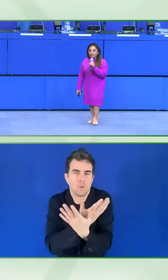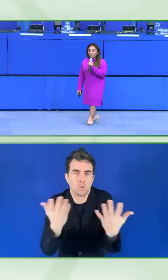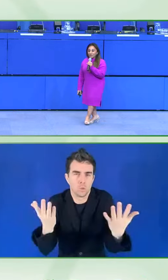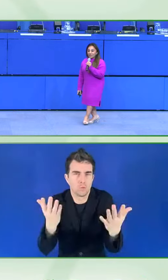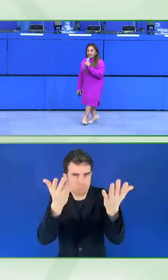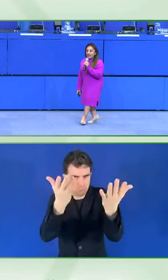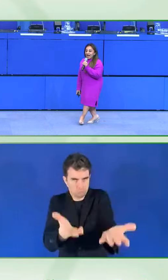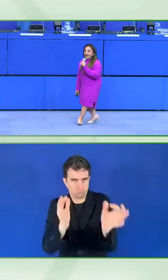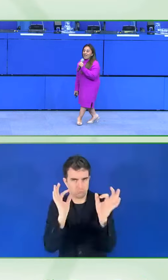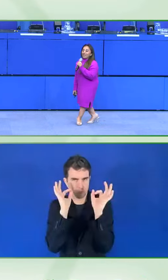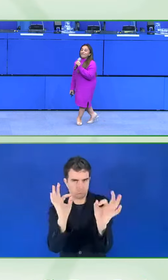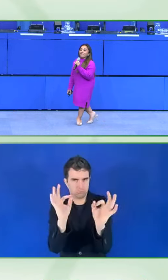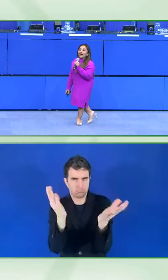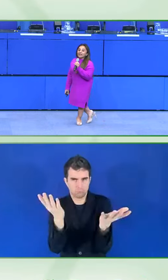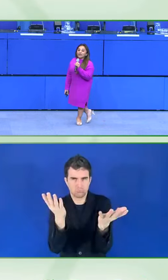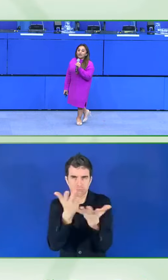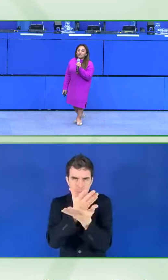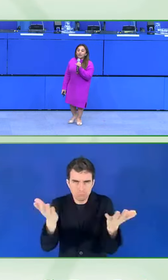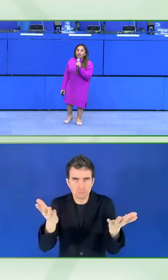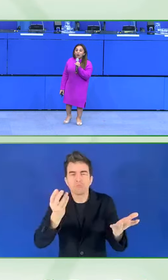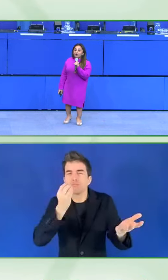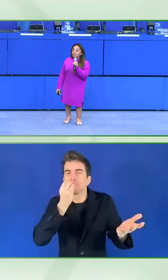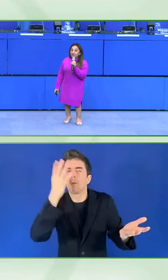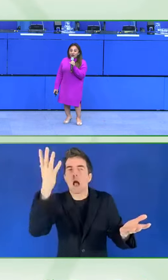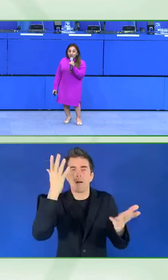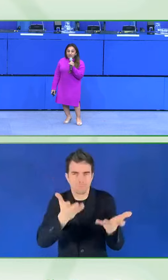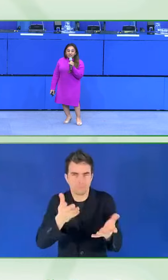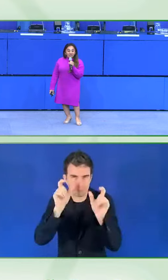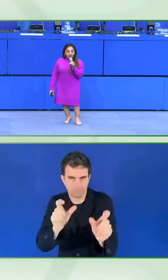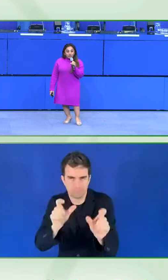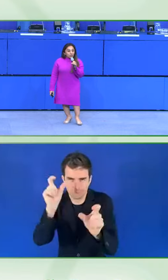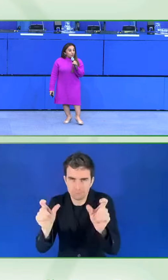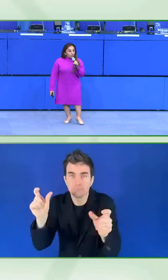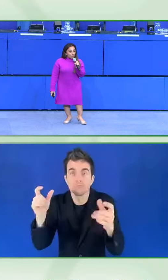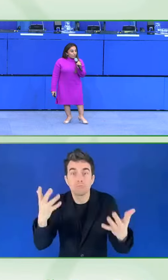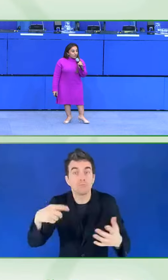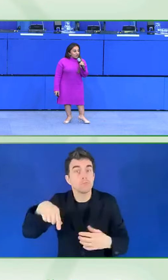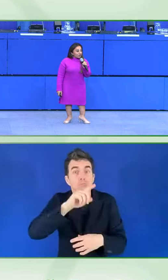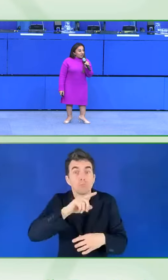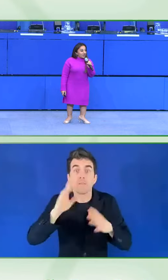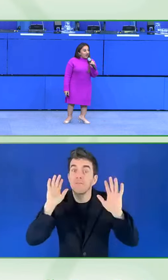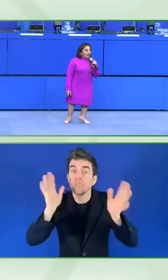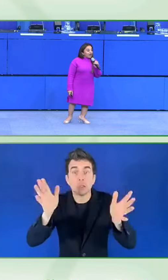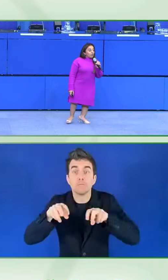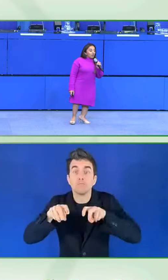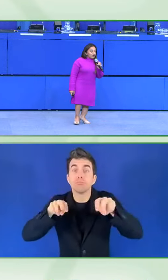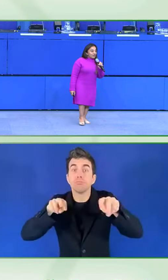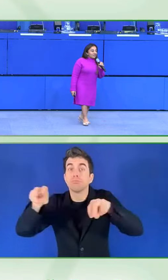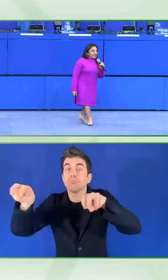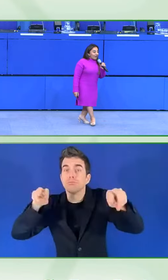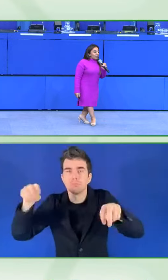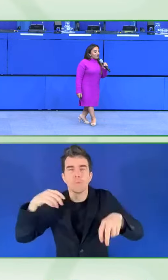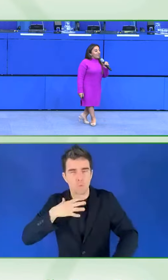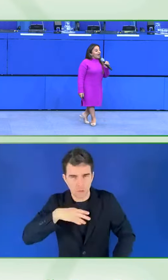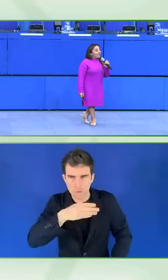valued, accepted, and appreciate. When you leave this room today, leave this conference, I want you to go and tell another person, I want you to go and tell the disabled people that you work with, that their worth